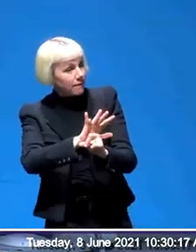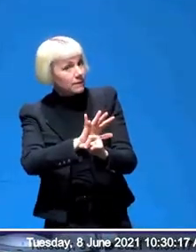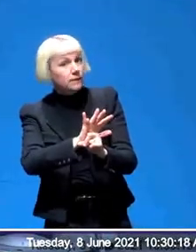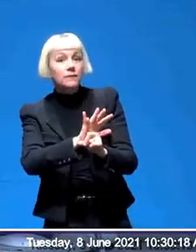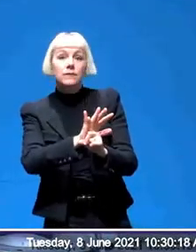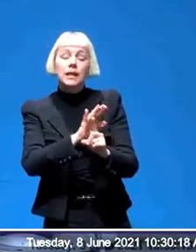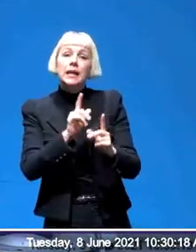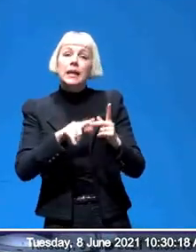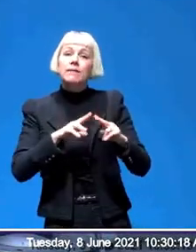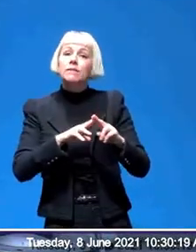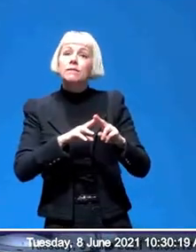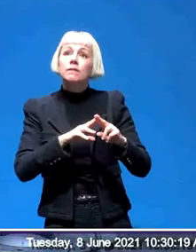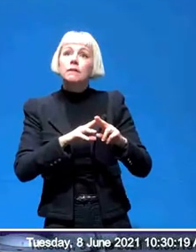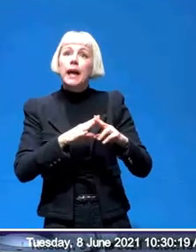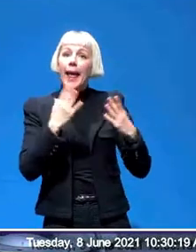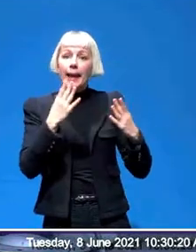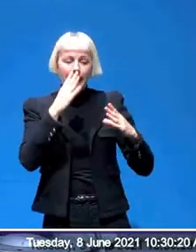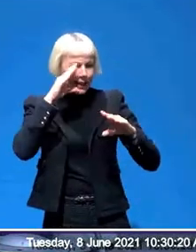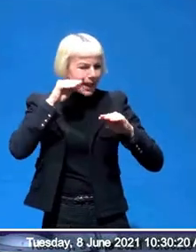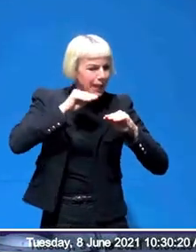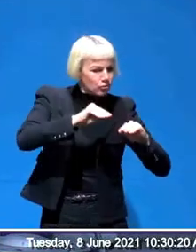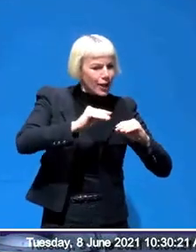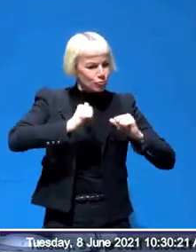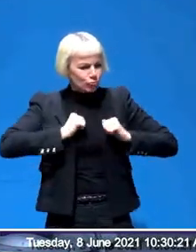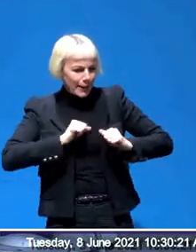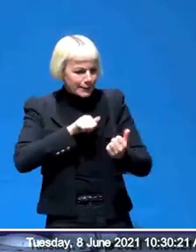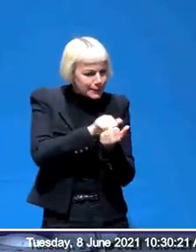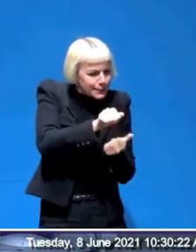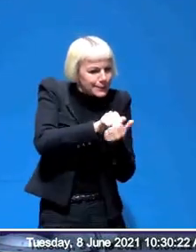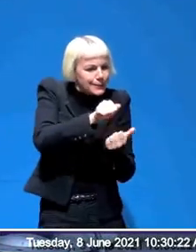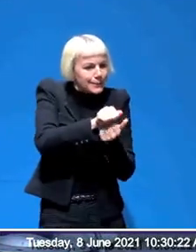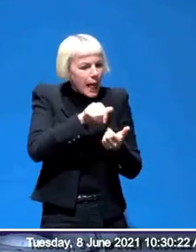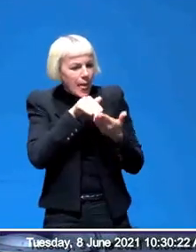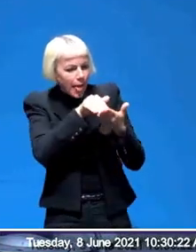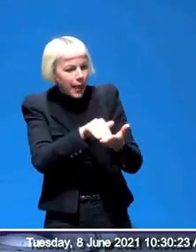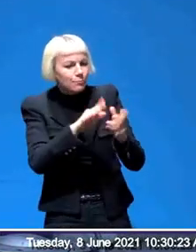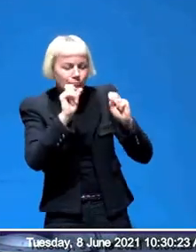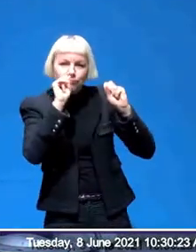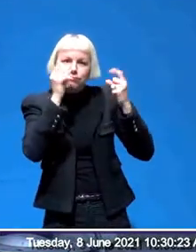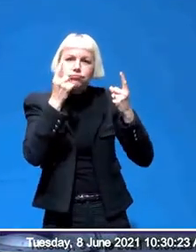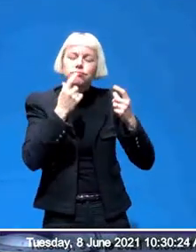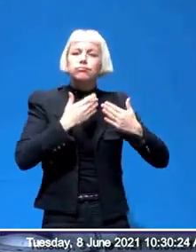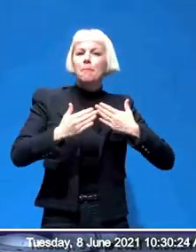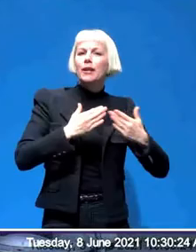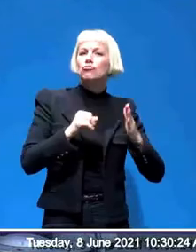any education or training for him to understand managing his own money